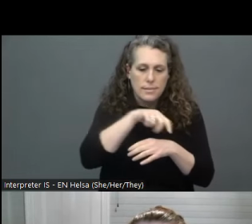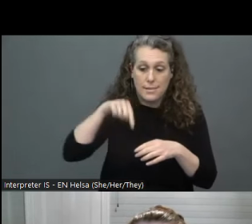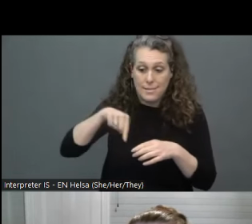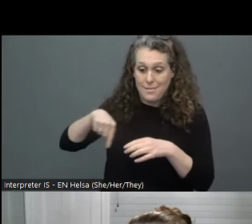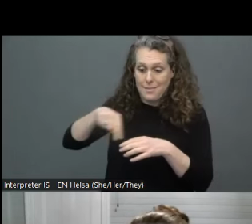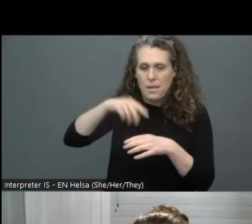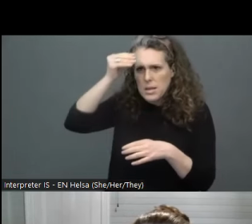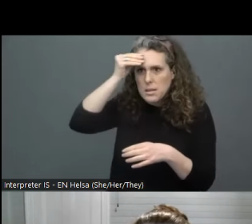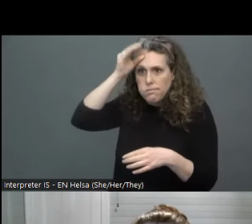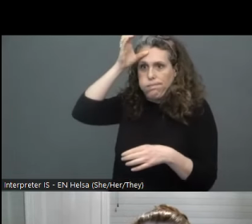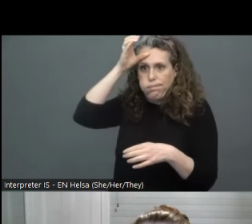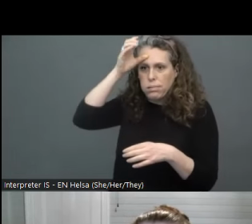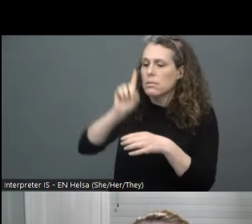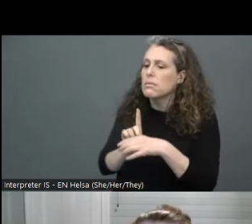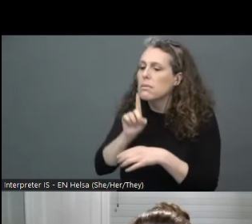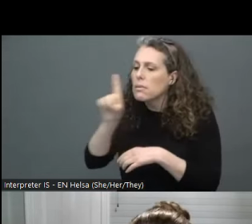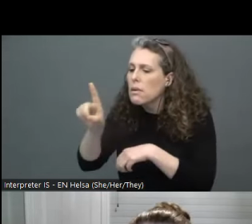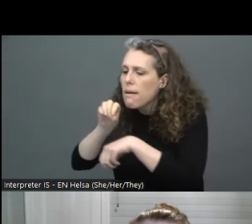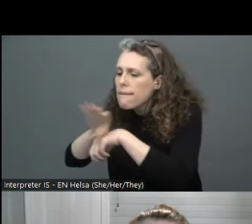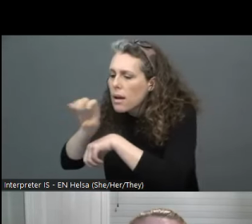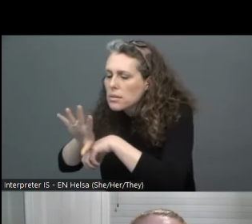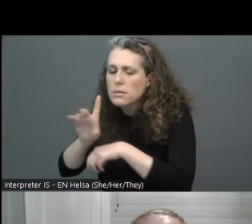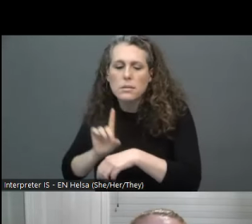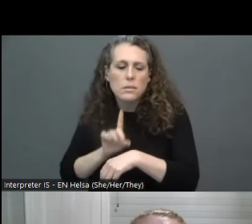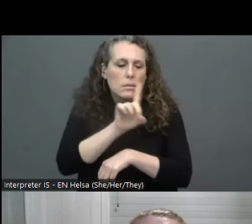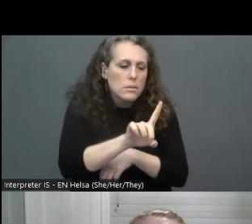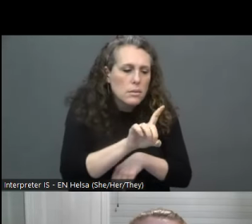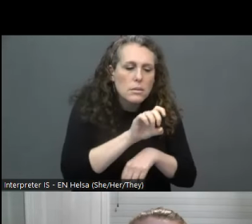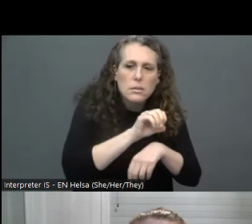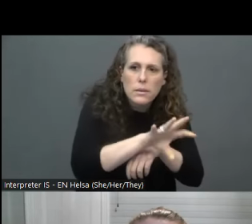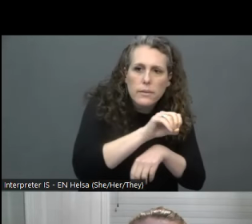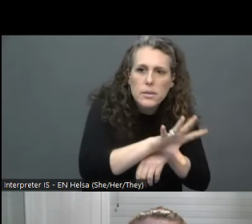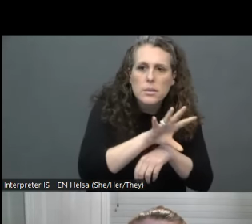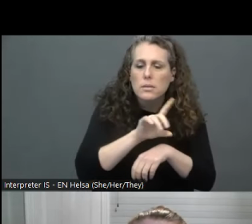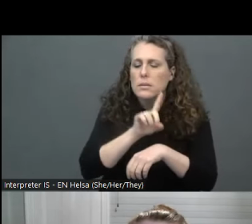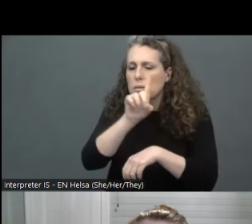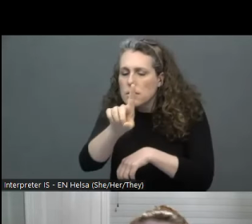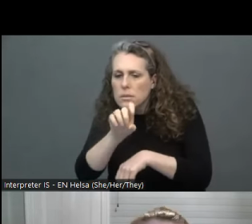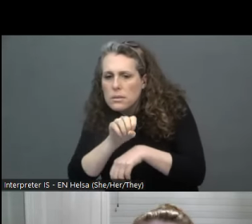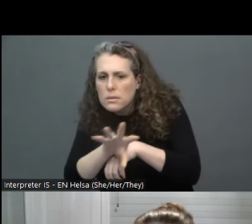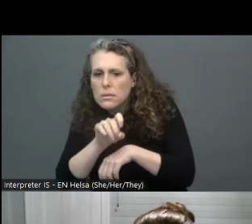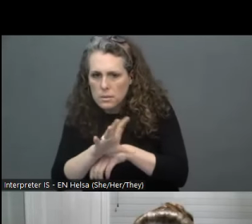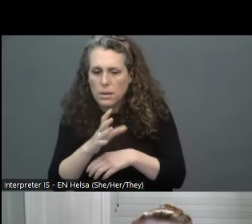advisors, you know, we should be thinking about how to have more people from different Regions